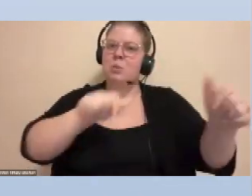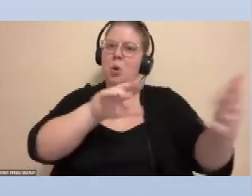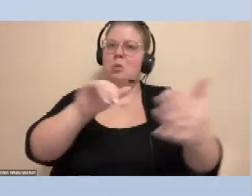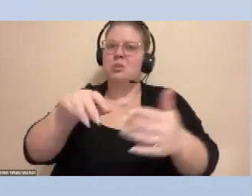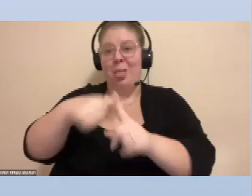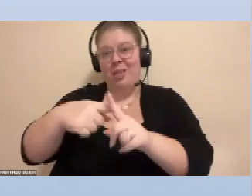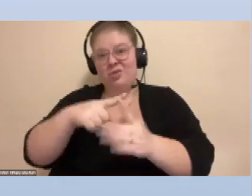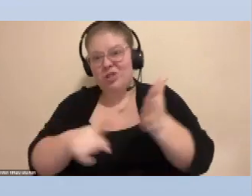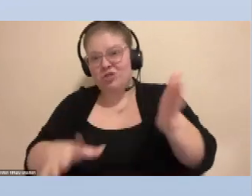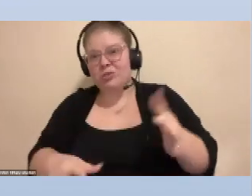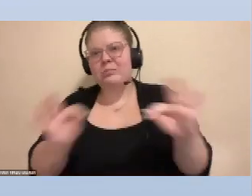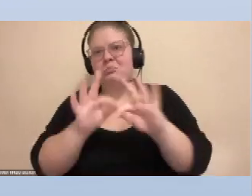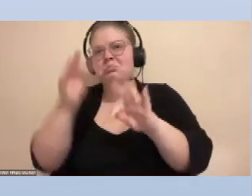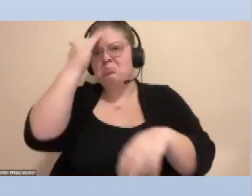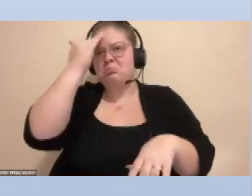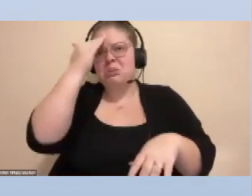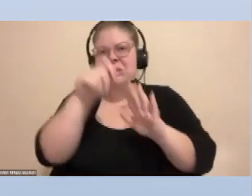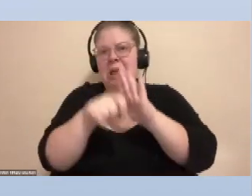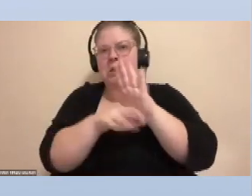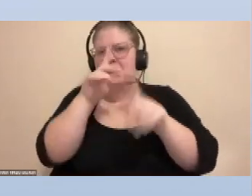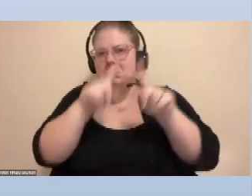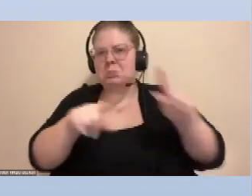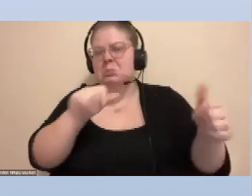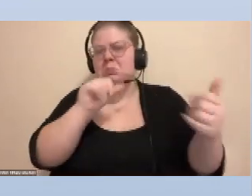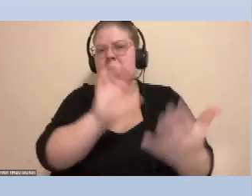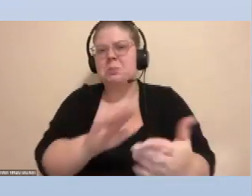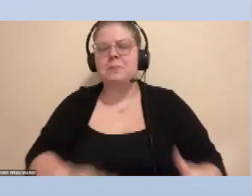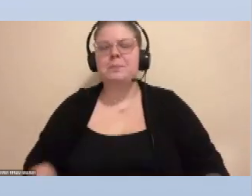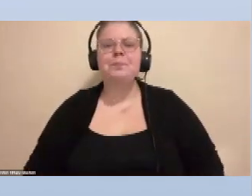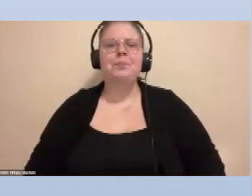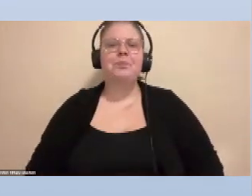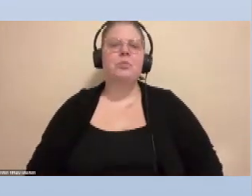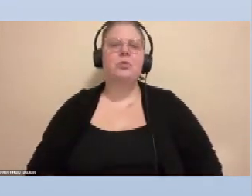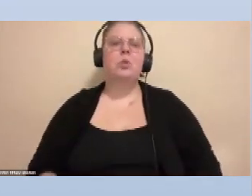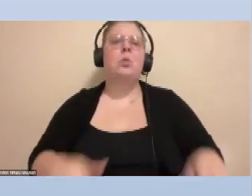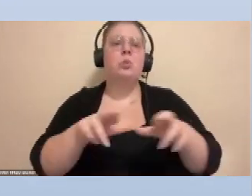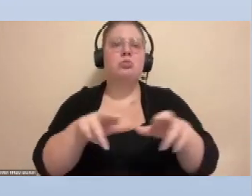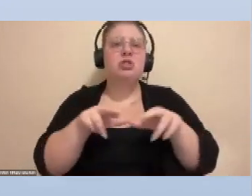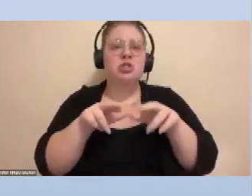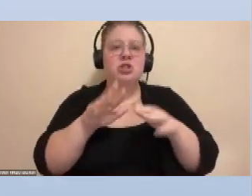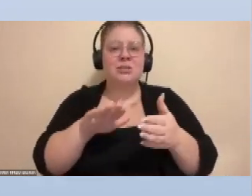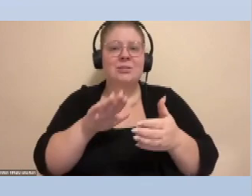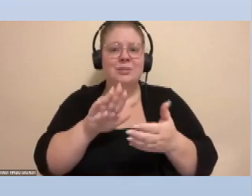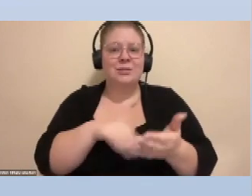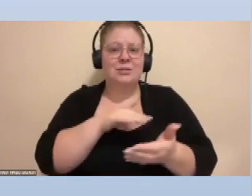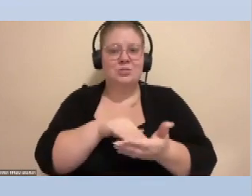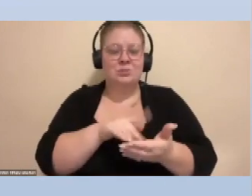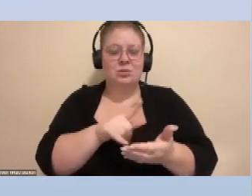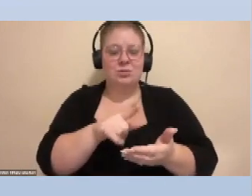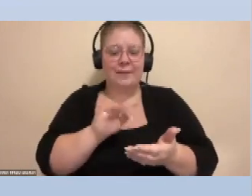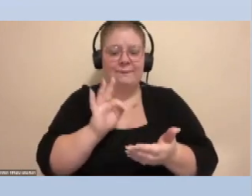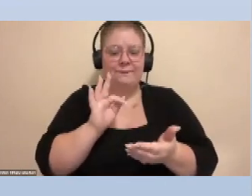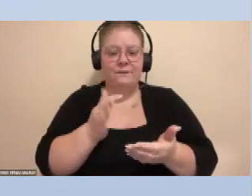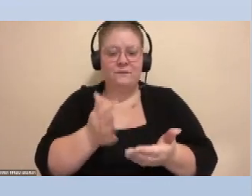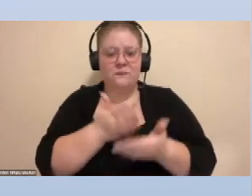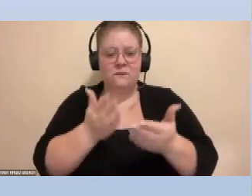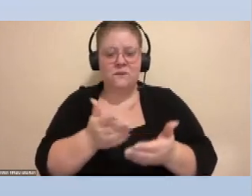need is assessed in the regional center system, is it officially unmet or is it not unmet